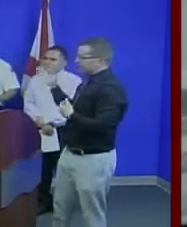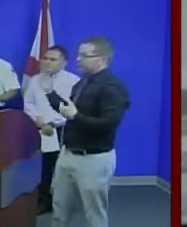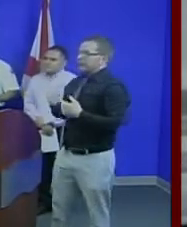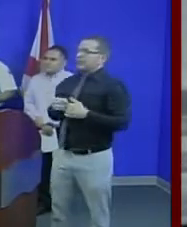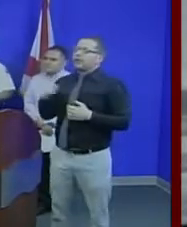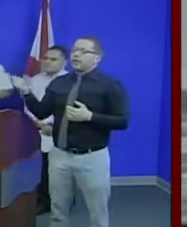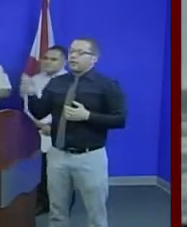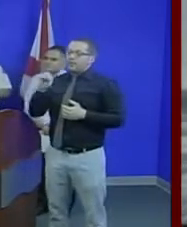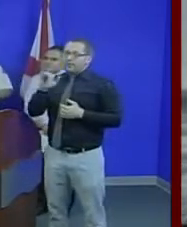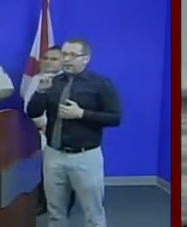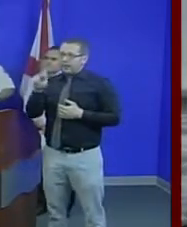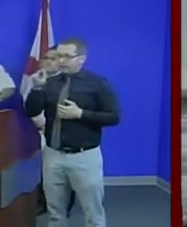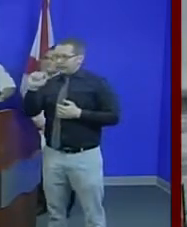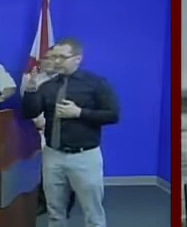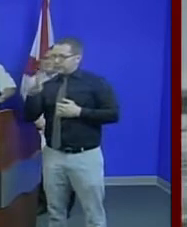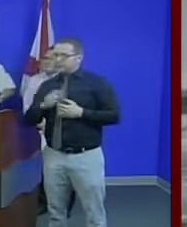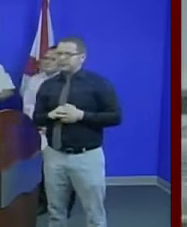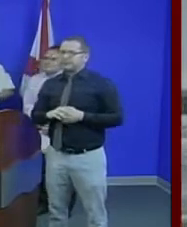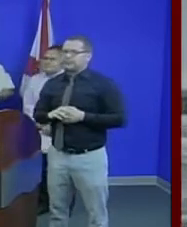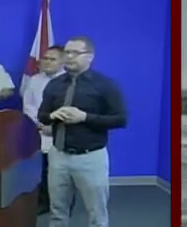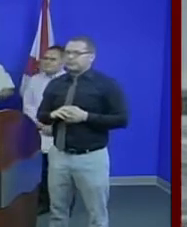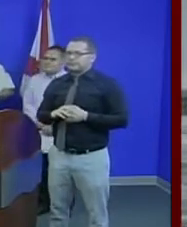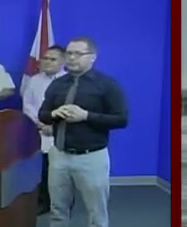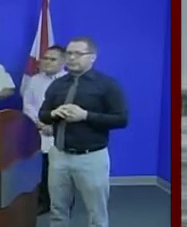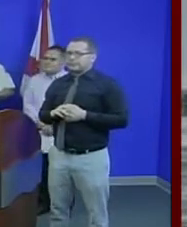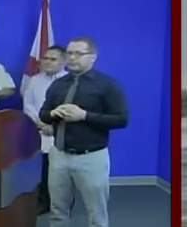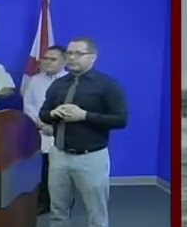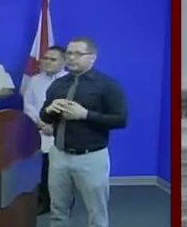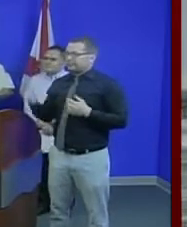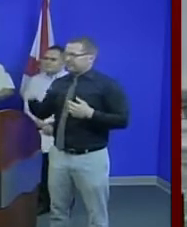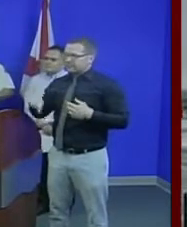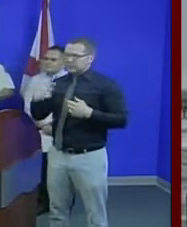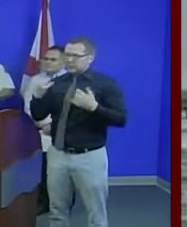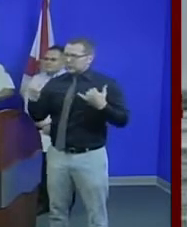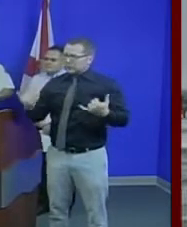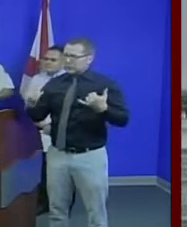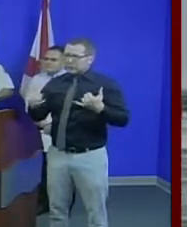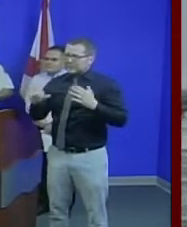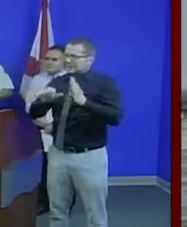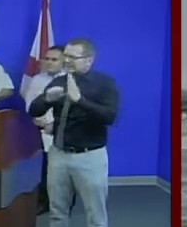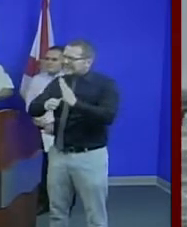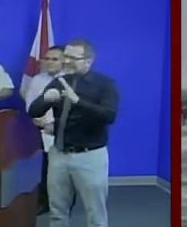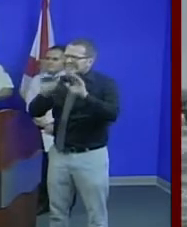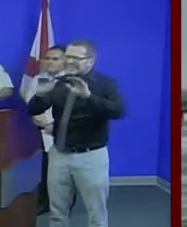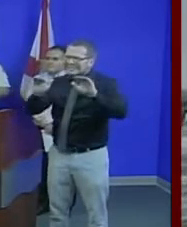THAT I WANT TO STRESS THAT'S VERY IMPORTANT. WE STILL AT THIS TIME ARE